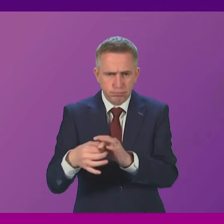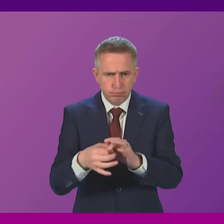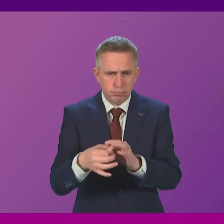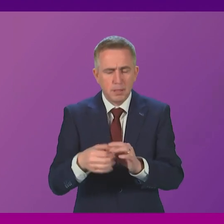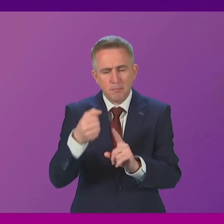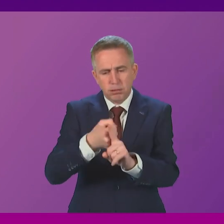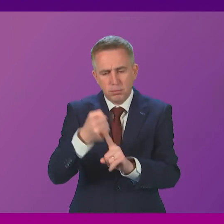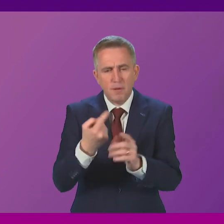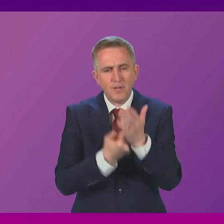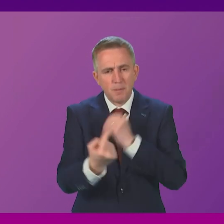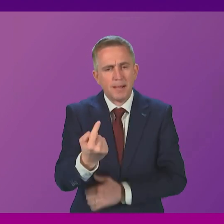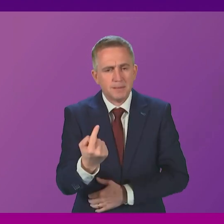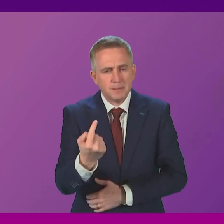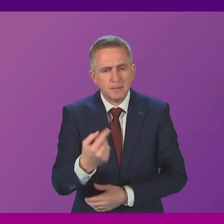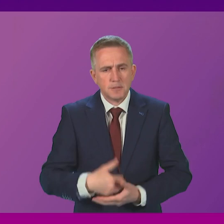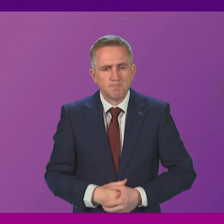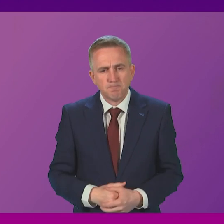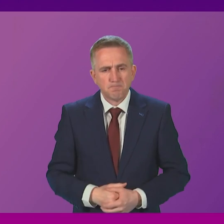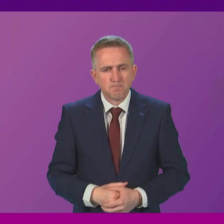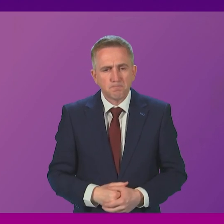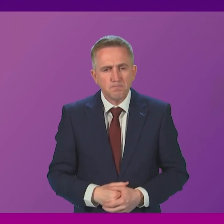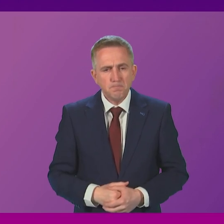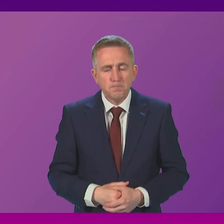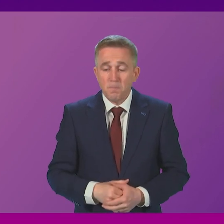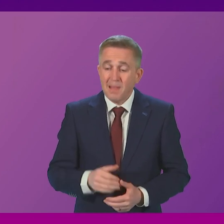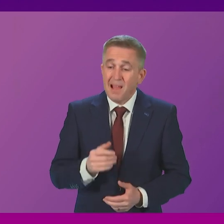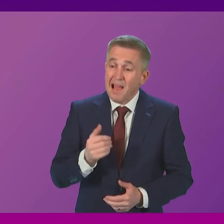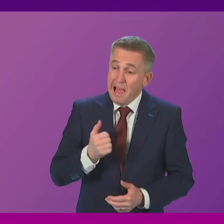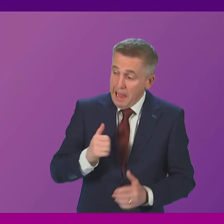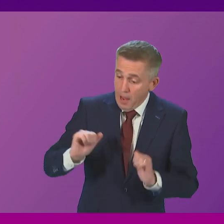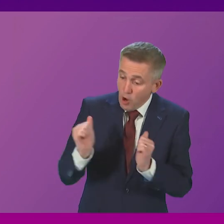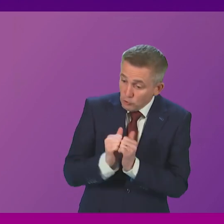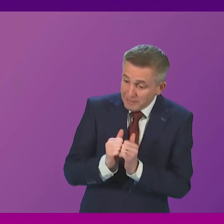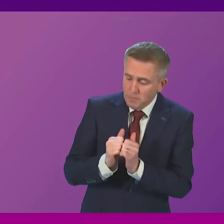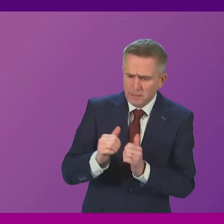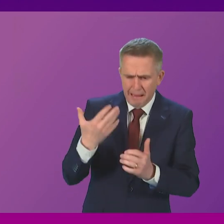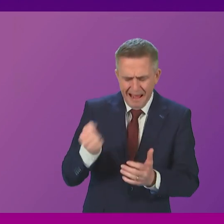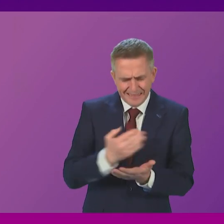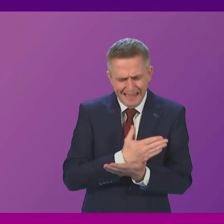Finally, the agreement is based on a bold and progressive policy platform that is making